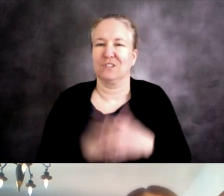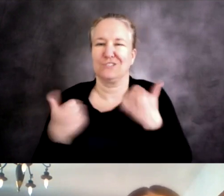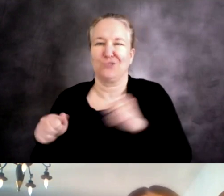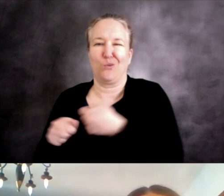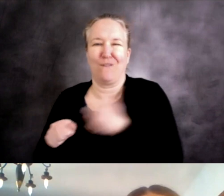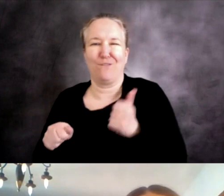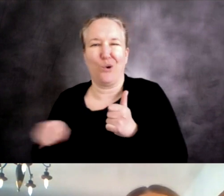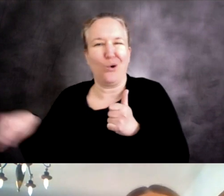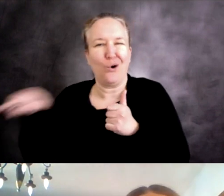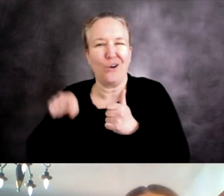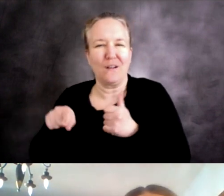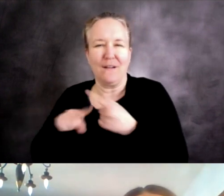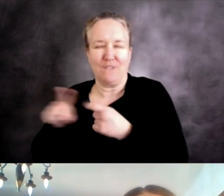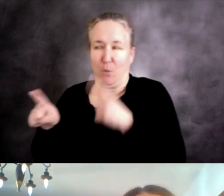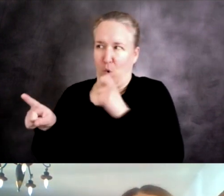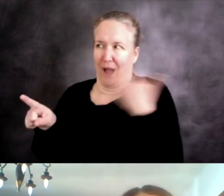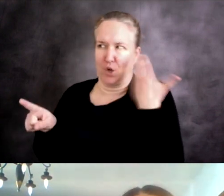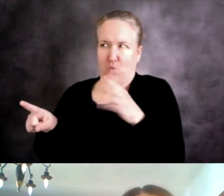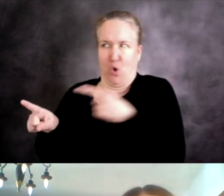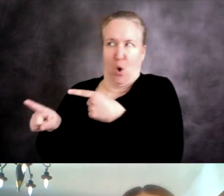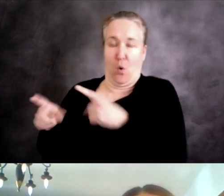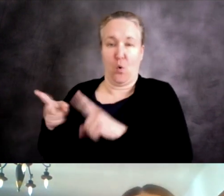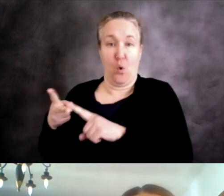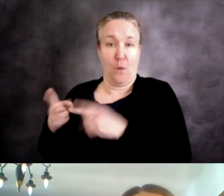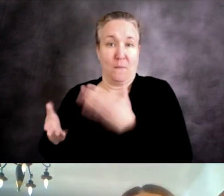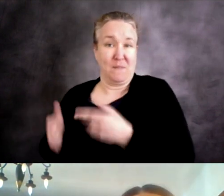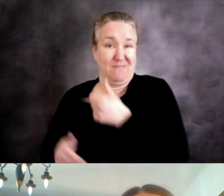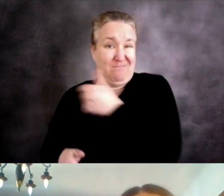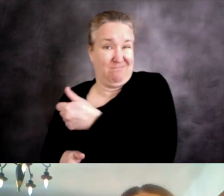from somebody you don't know or somebody that may not have actual real knowledge.